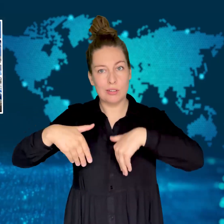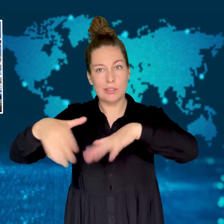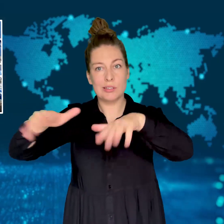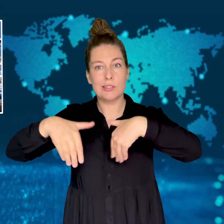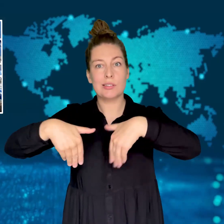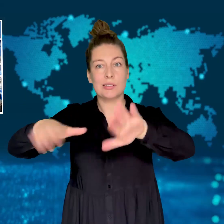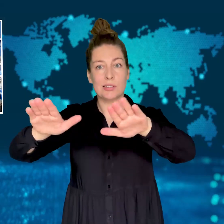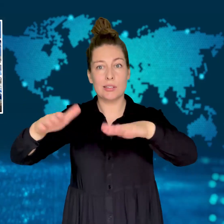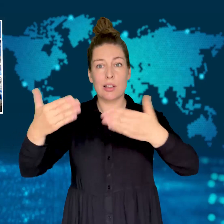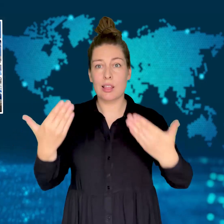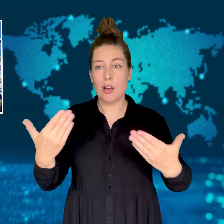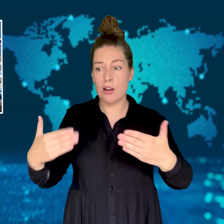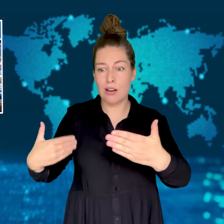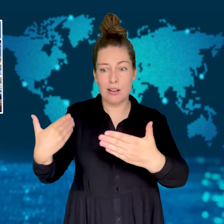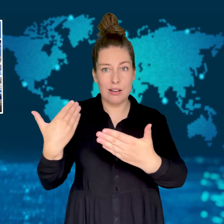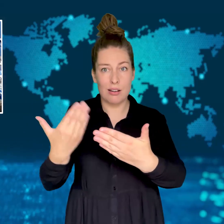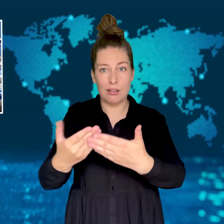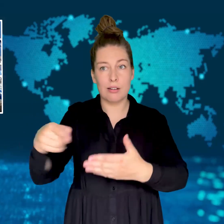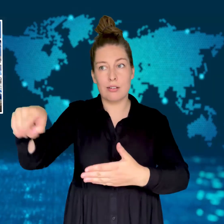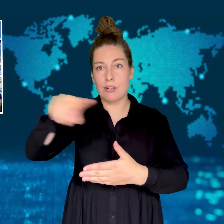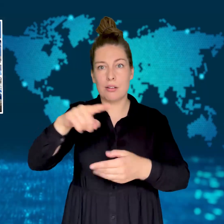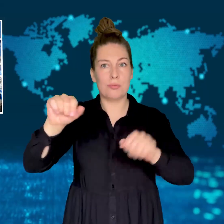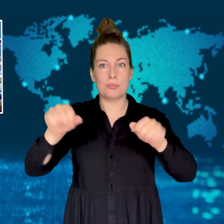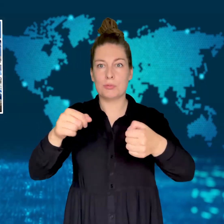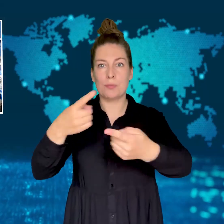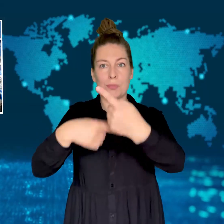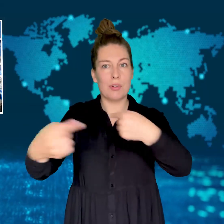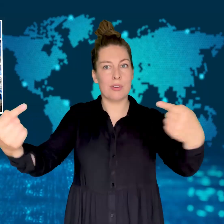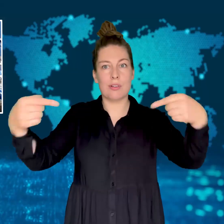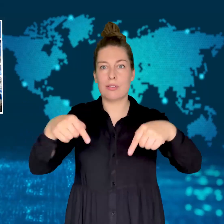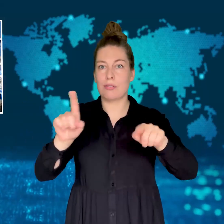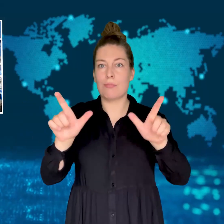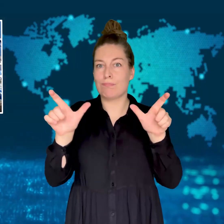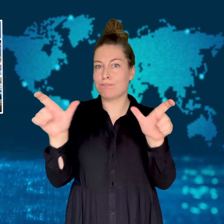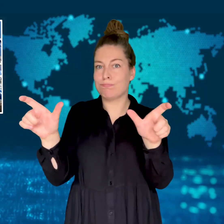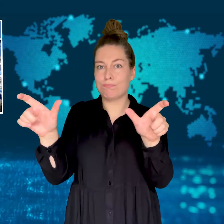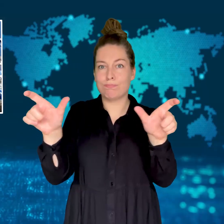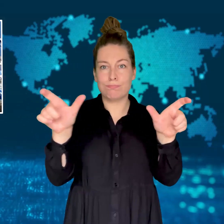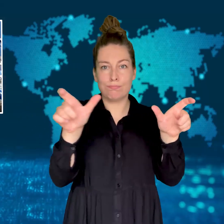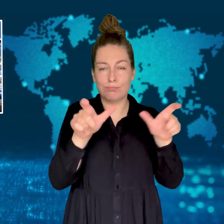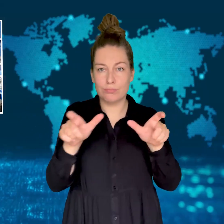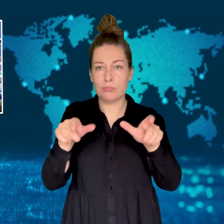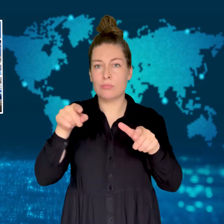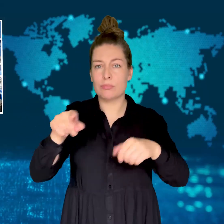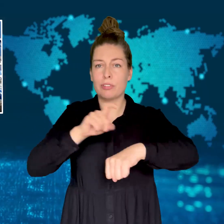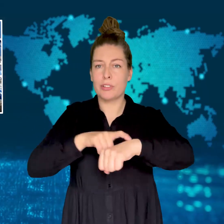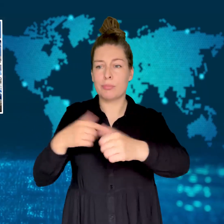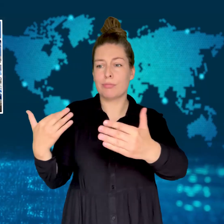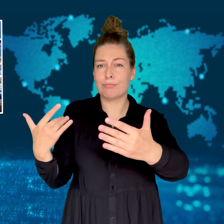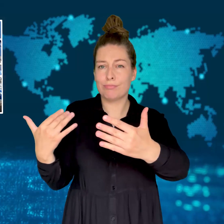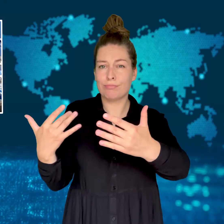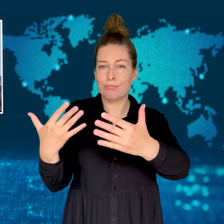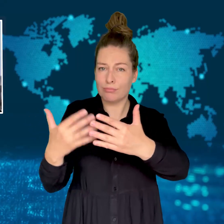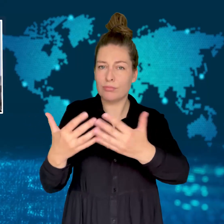and that exclusion zone is still in place.